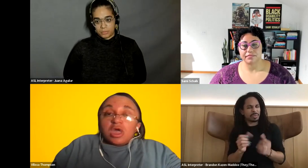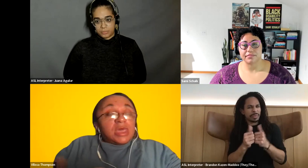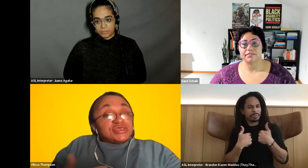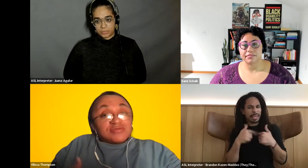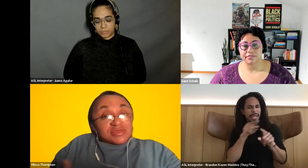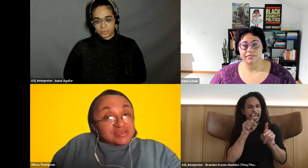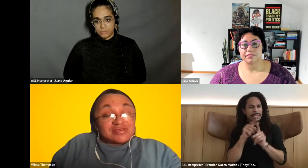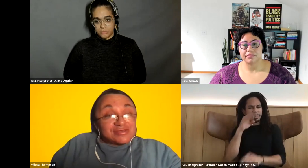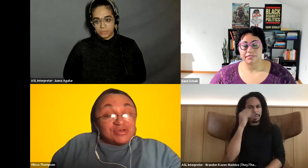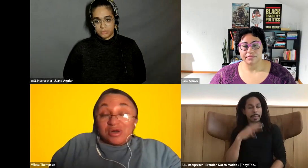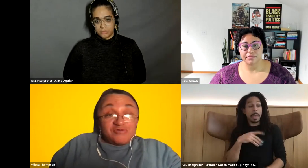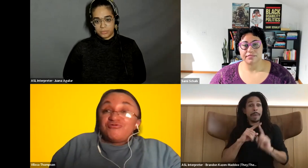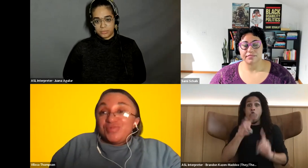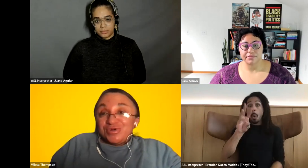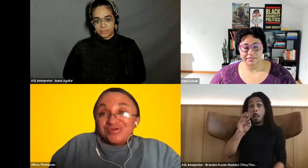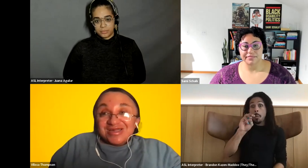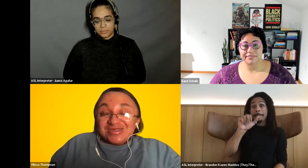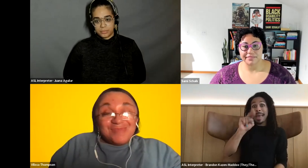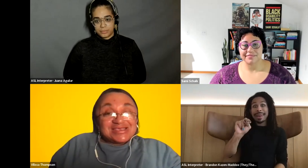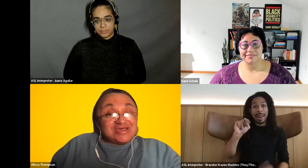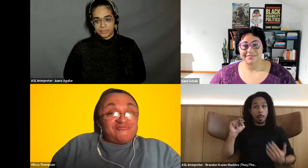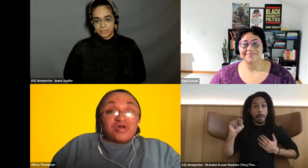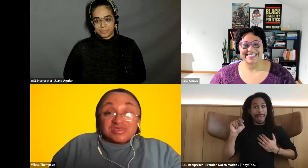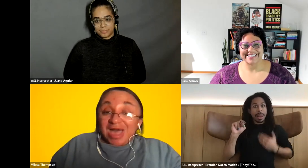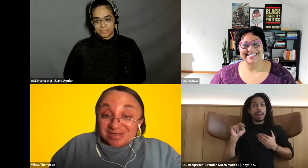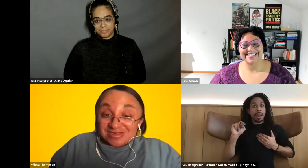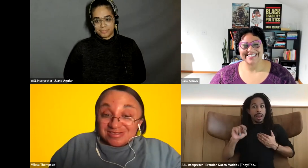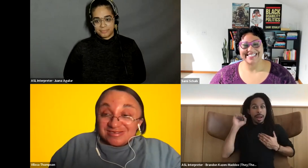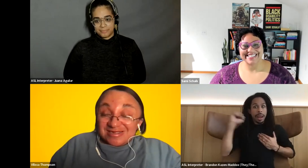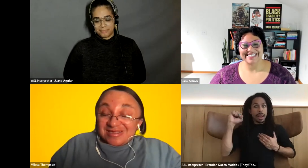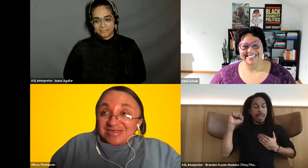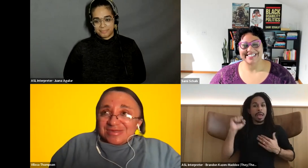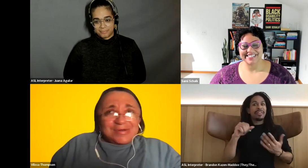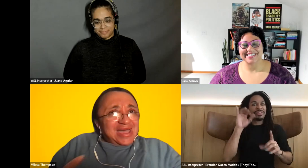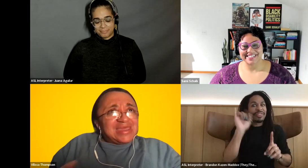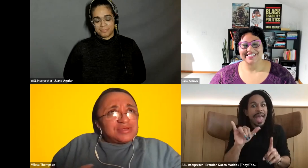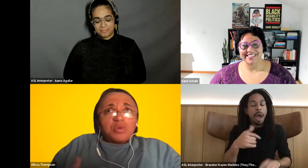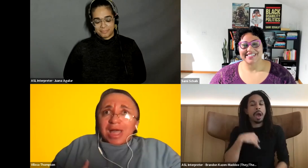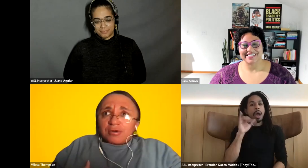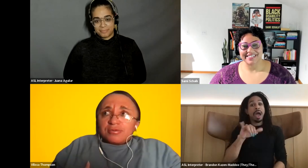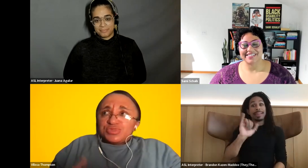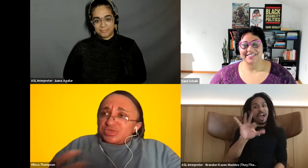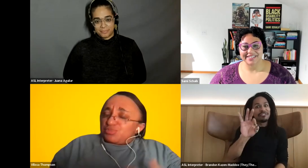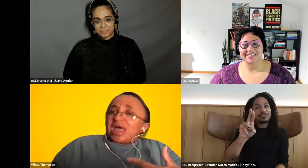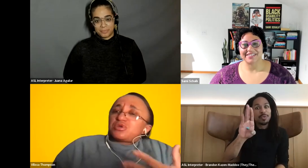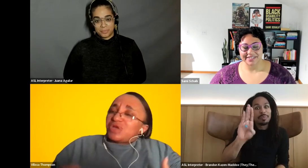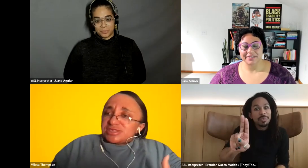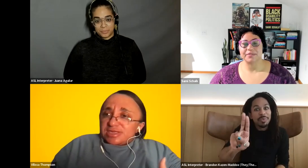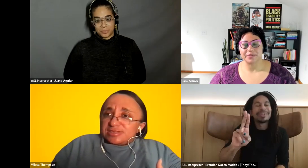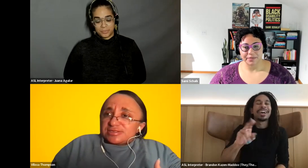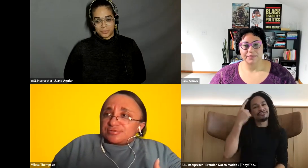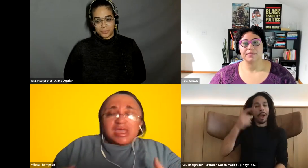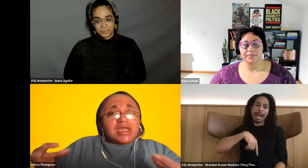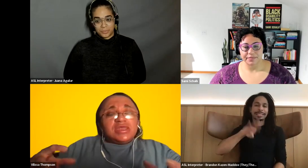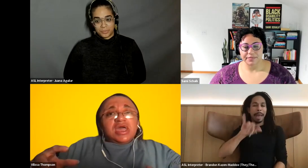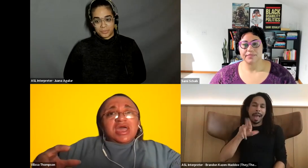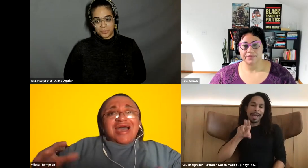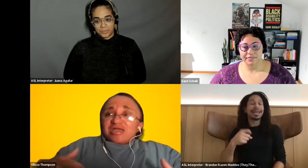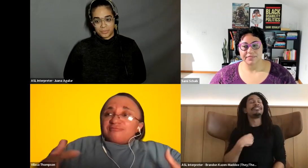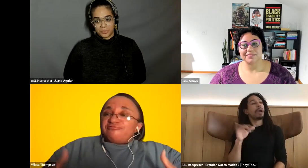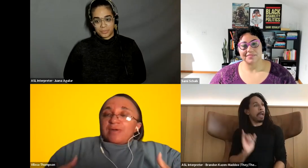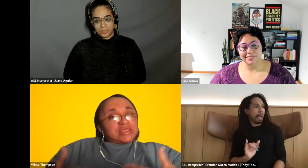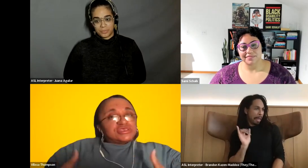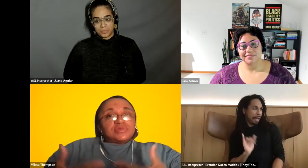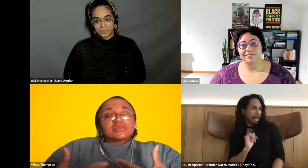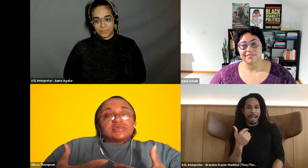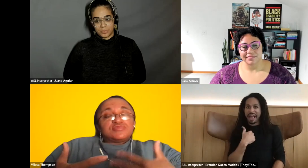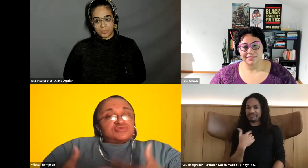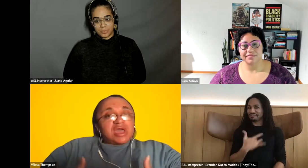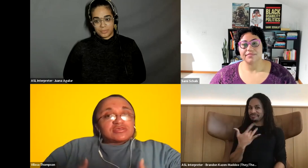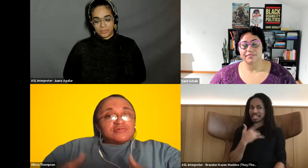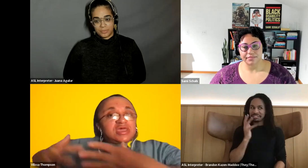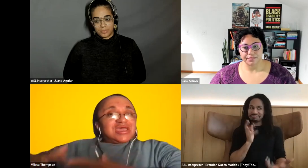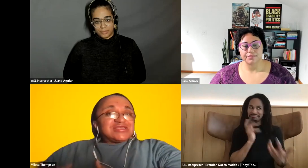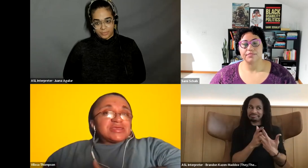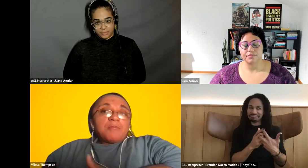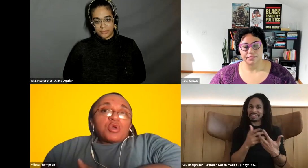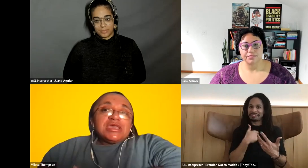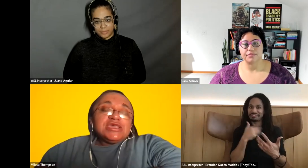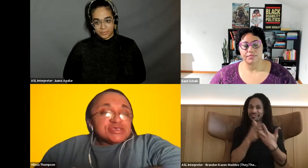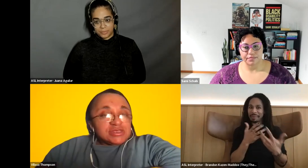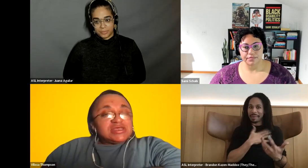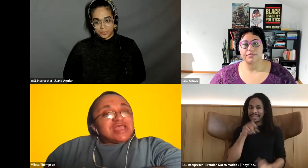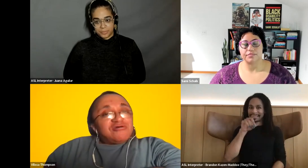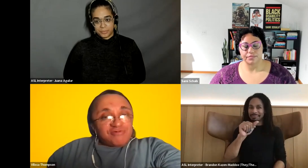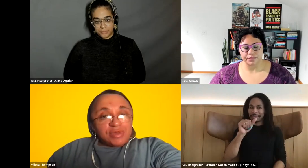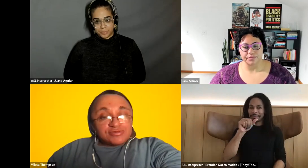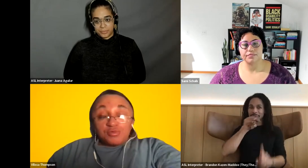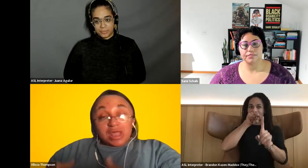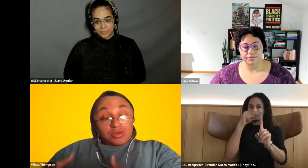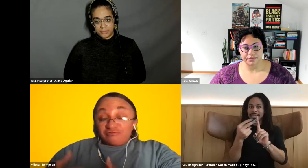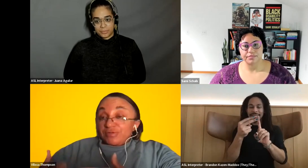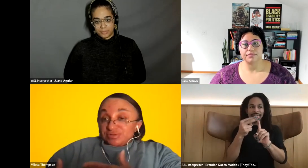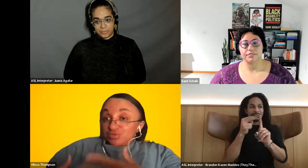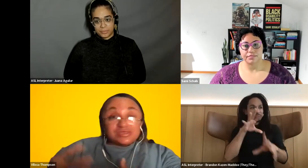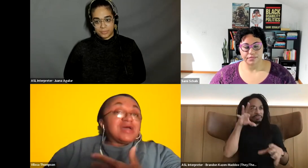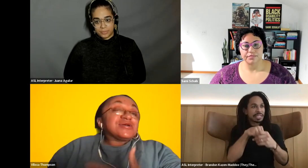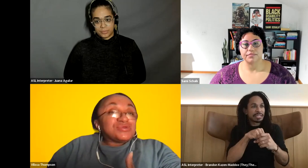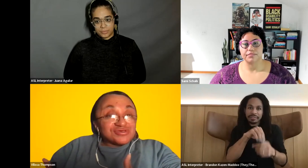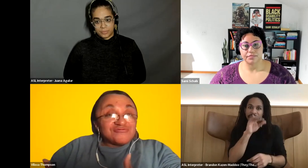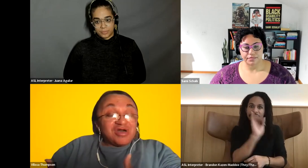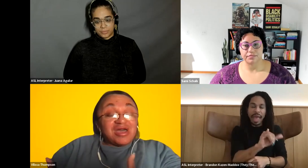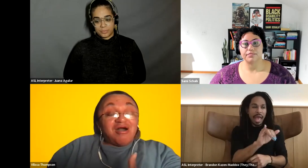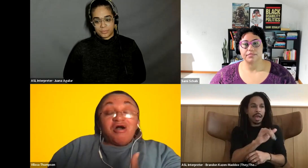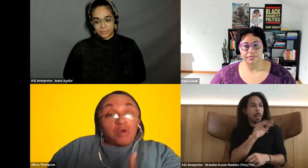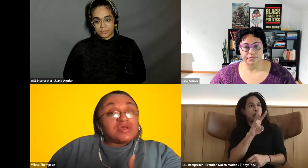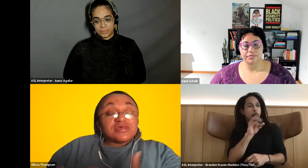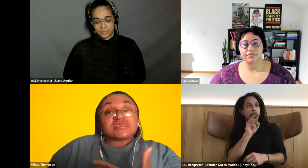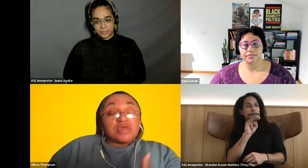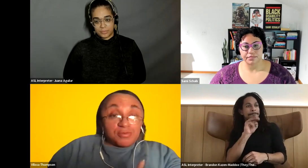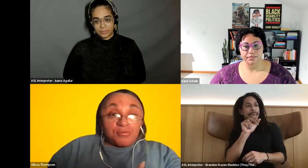Vilissa Thompson: That is something that you know the FUBU myself for us, by us you know, and I was like, Wow! This is what I correctly into, and I can fit my disability perspective into that more easily that feminism, when I learned the feminism, was not inclusive of